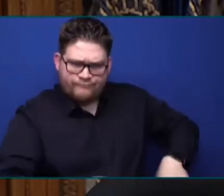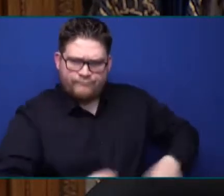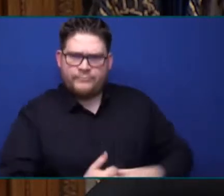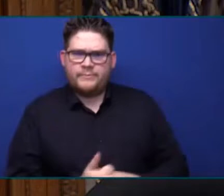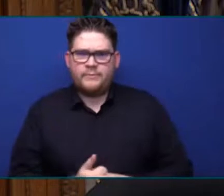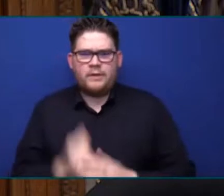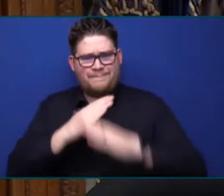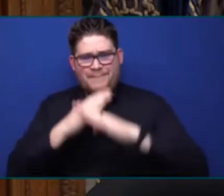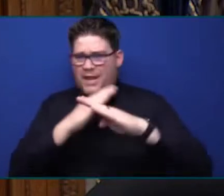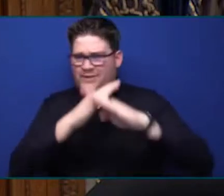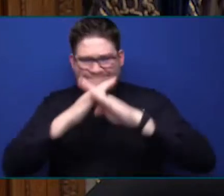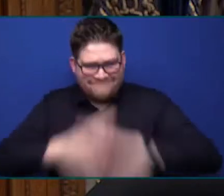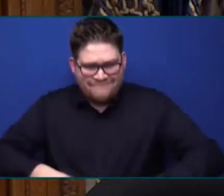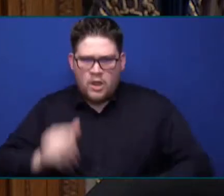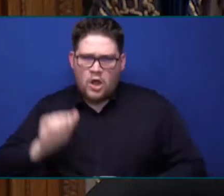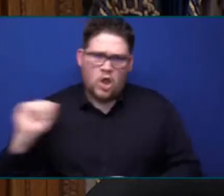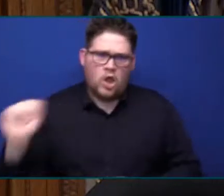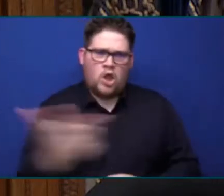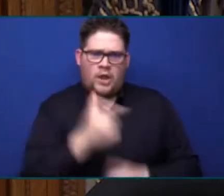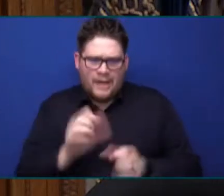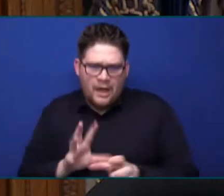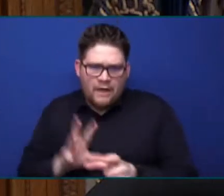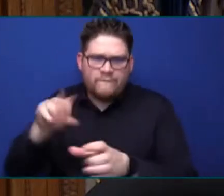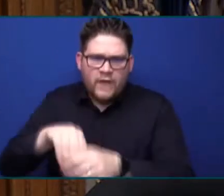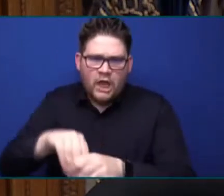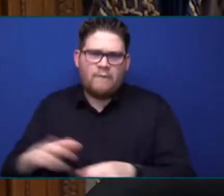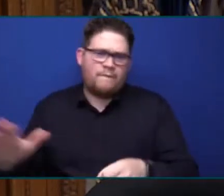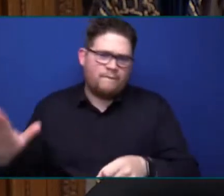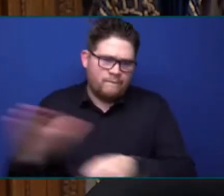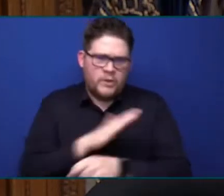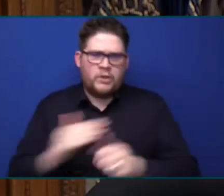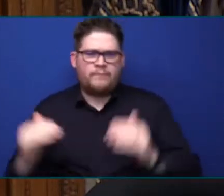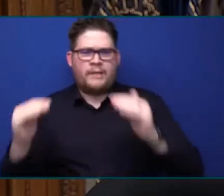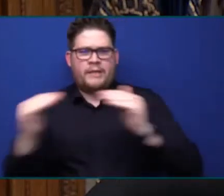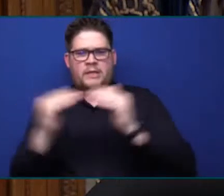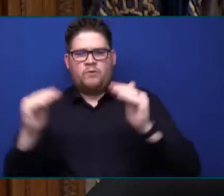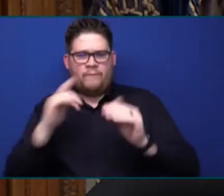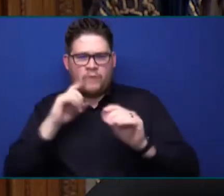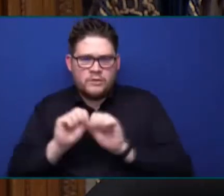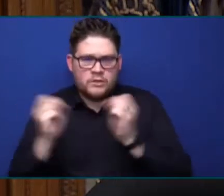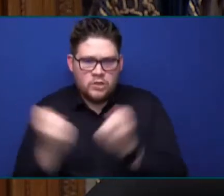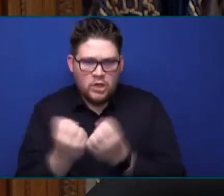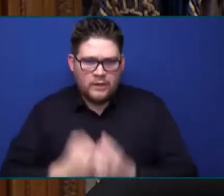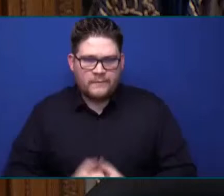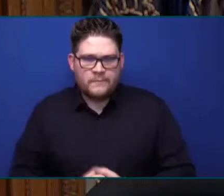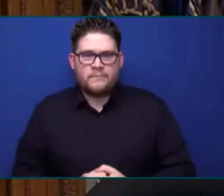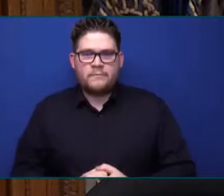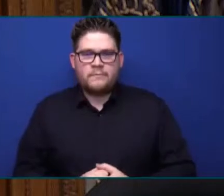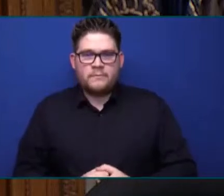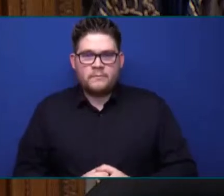and be included in society. I’m extremely excited to see how the B.C. government